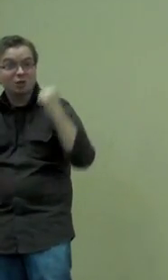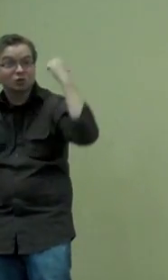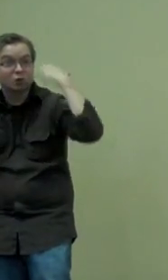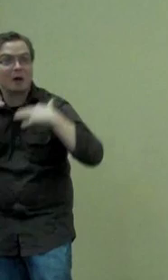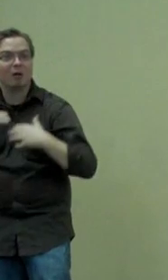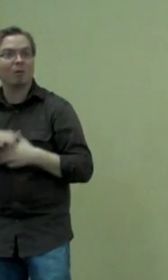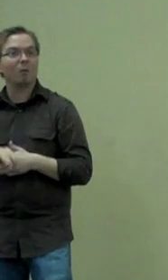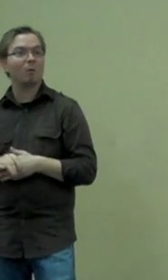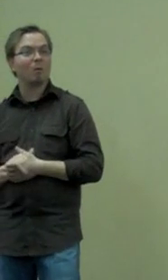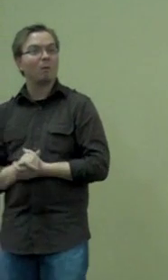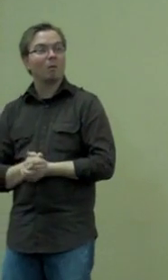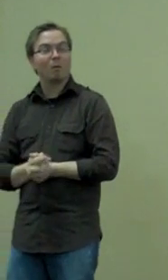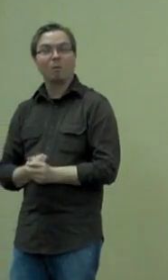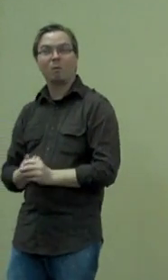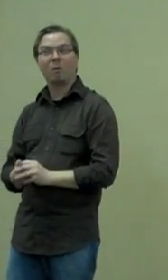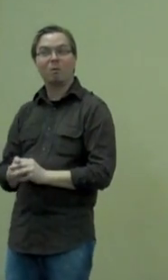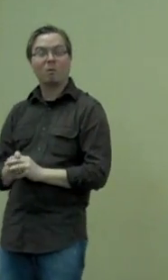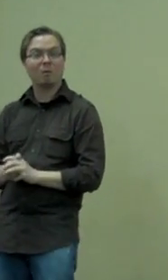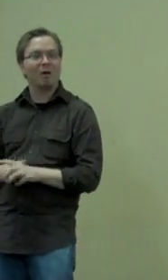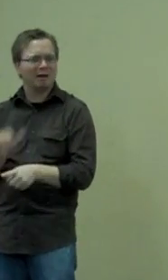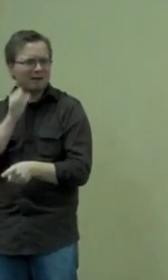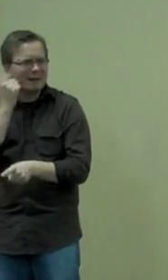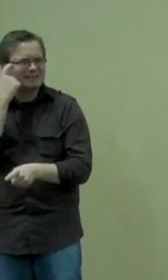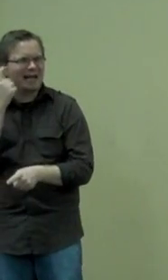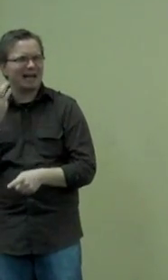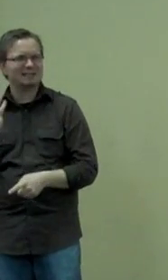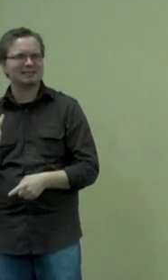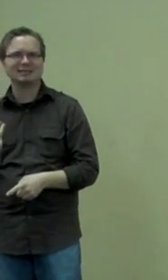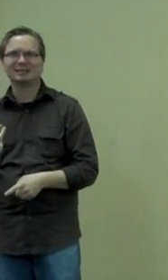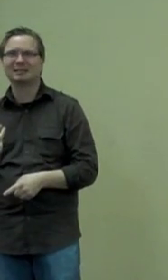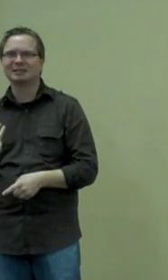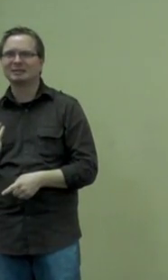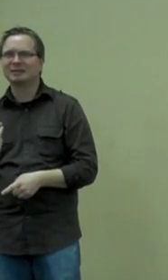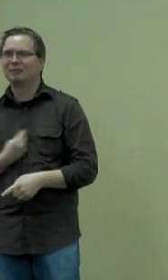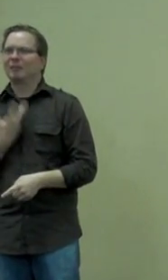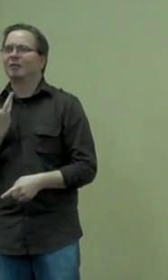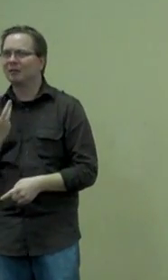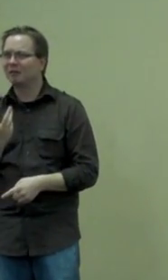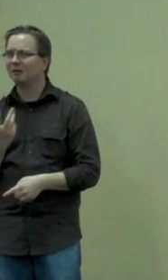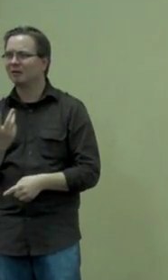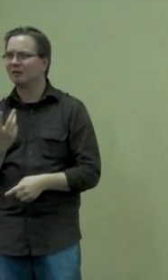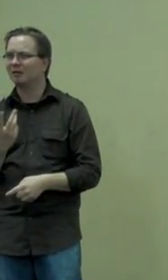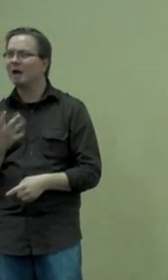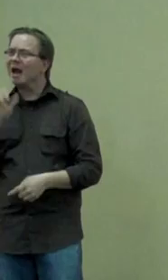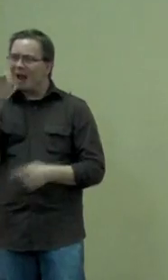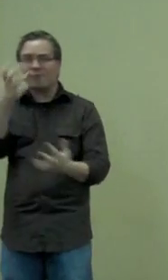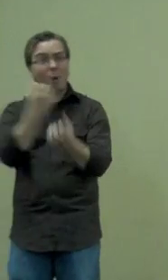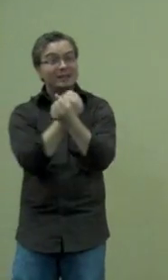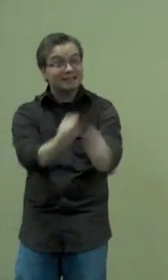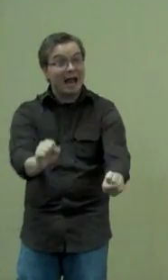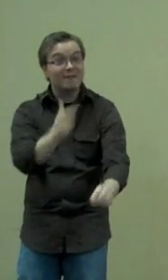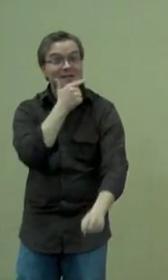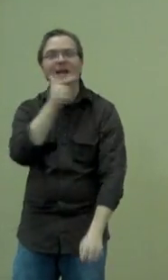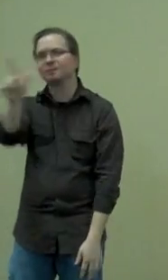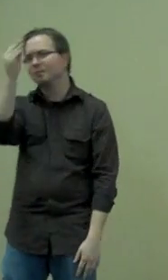Amen.' And I swear to God, they came out of him and into me, OK?